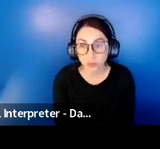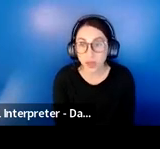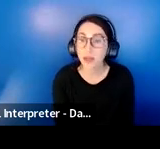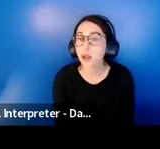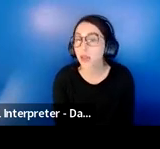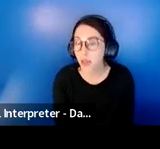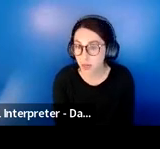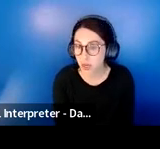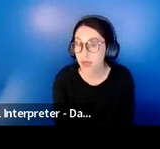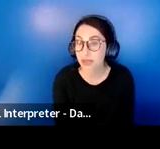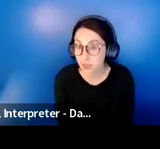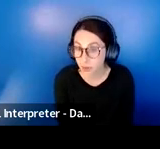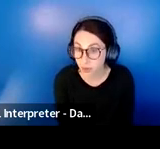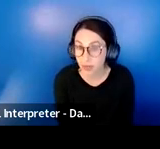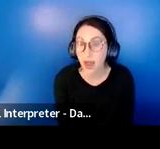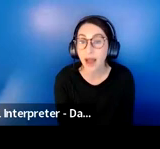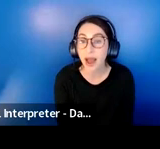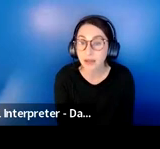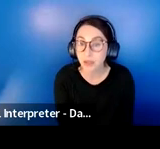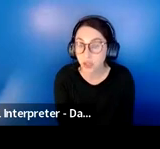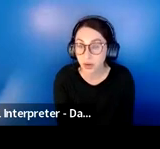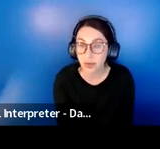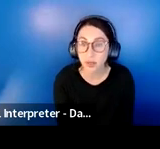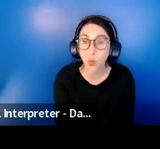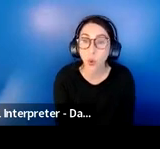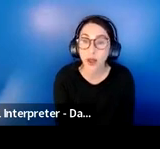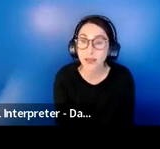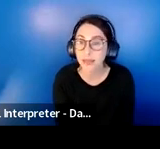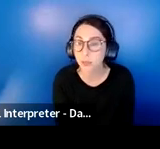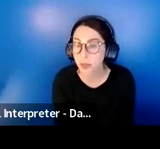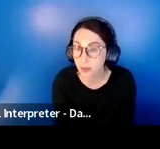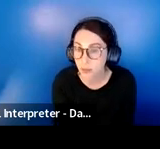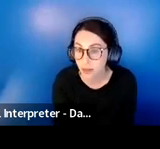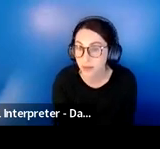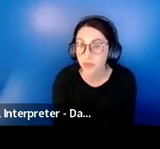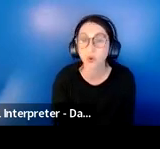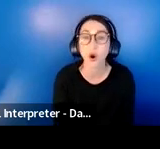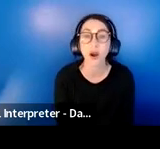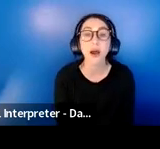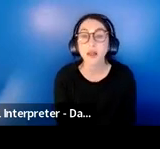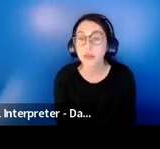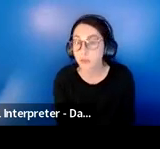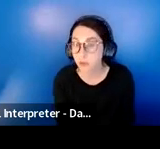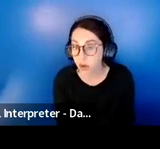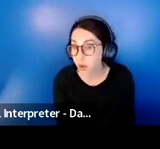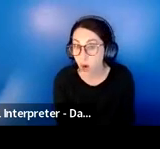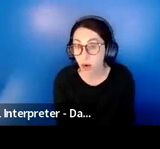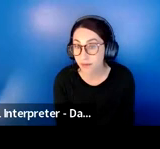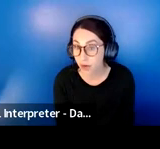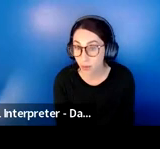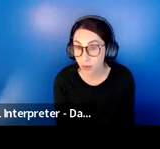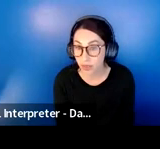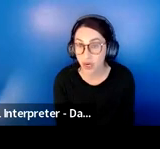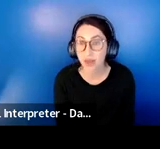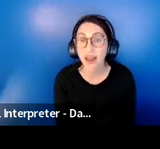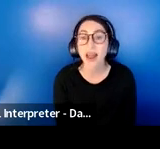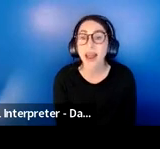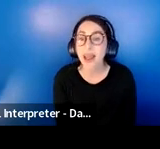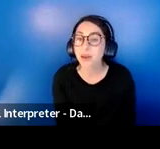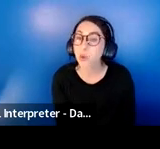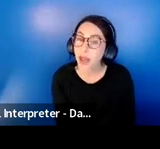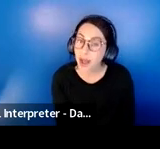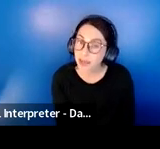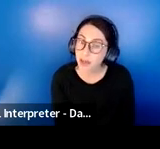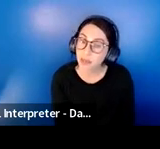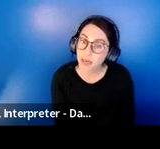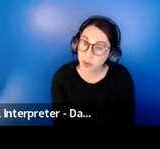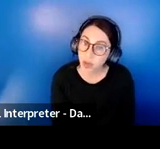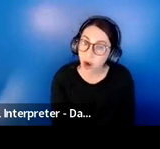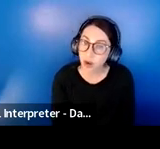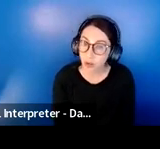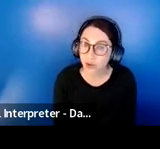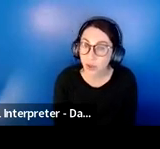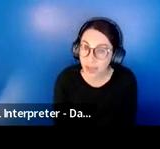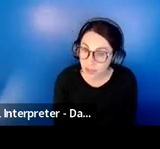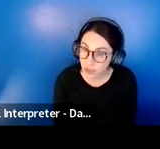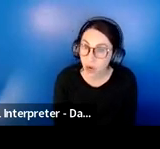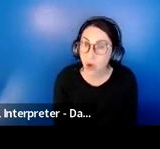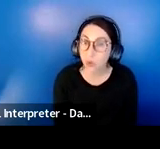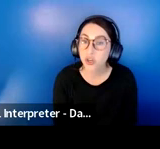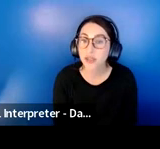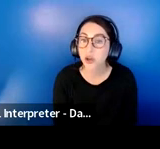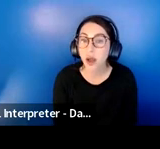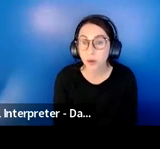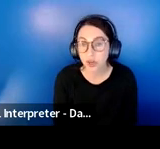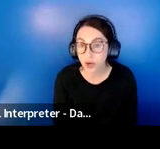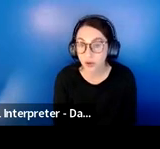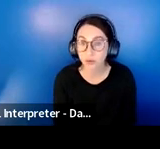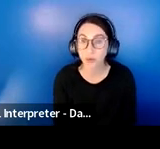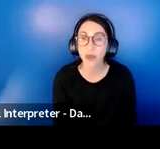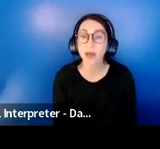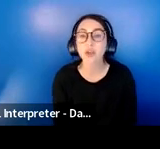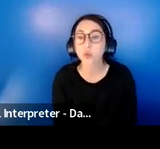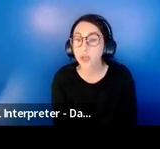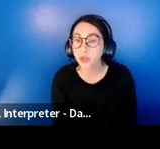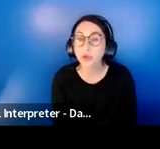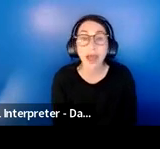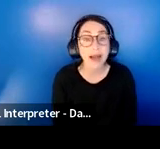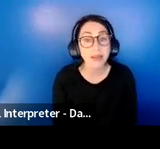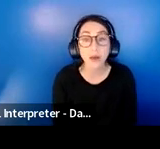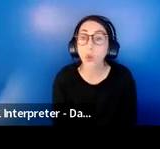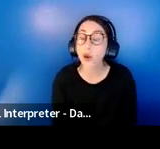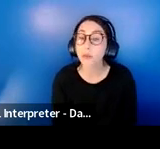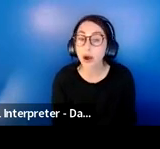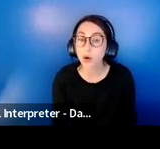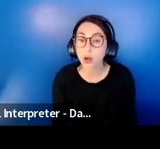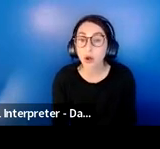ASL Interpreter - Danielle: and like I mentioned, accessibility, I asked students what accessibility means for the Deaf or hard of hearing population. And when I ask them, they typically are unable to answer, which is a good opportunity for me to really ask them, what about